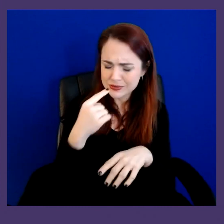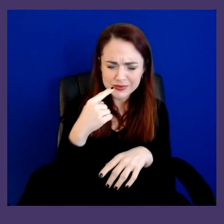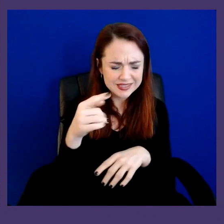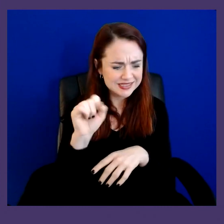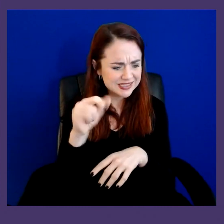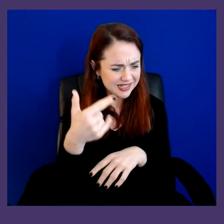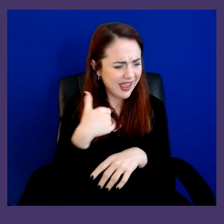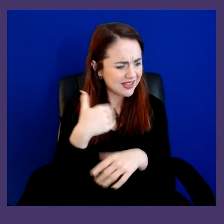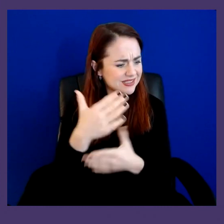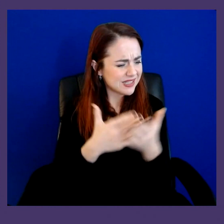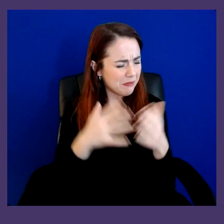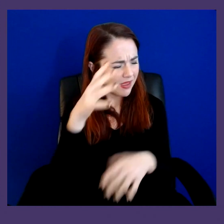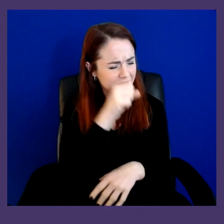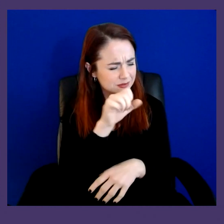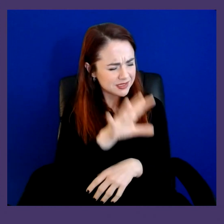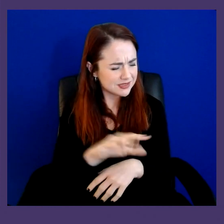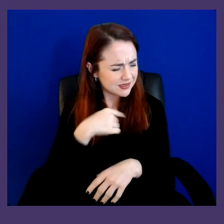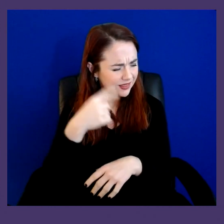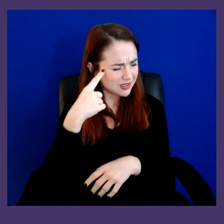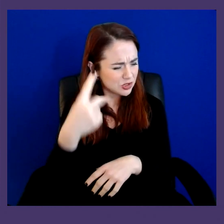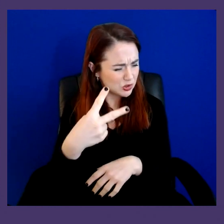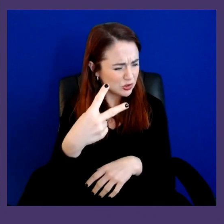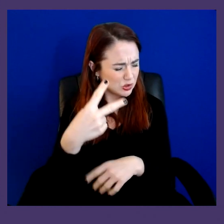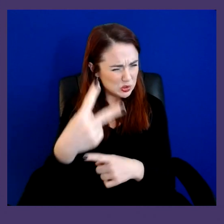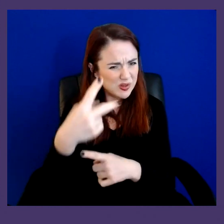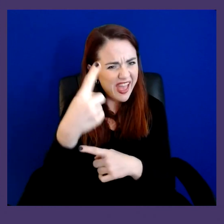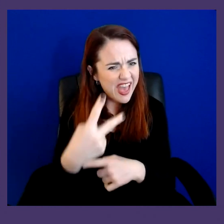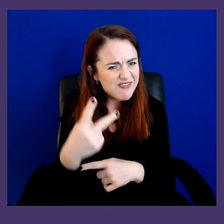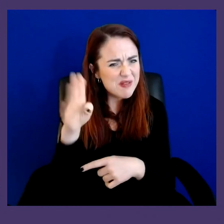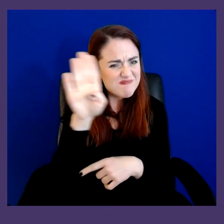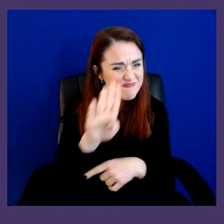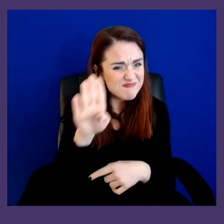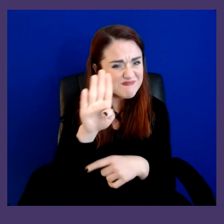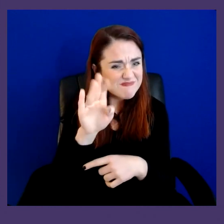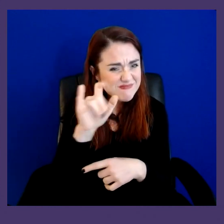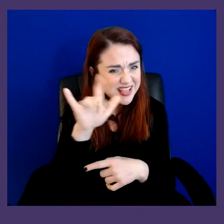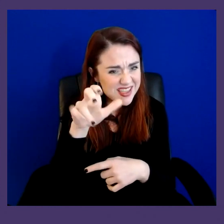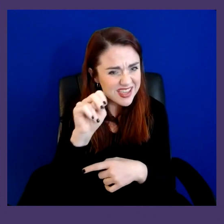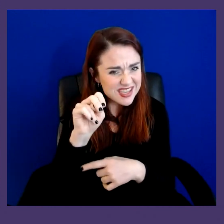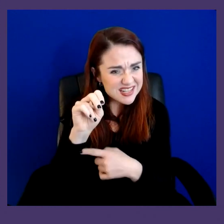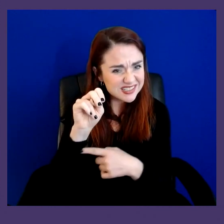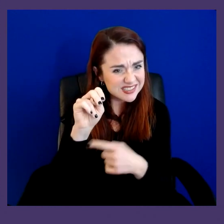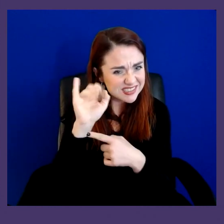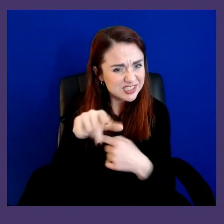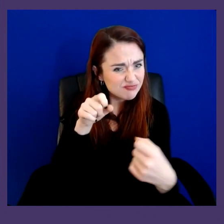I think it's two-and-a-half billion transmitters worldwide by 2030.